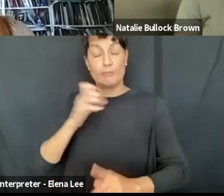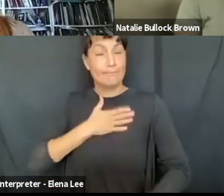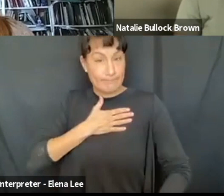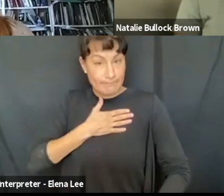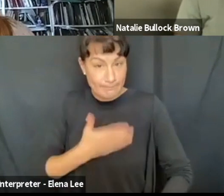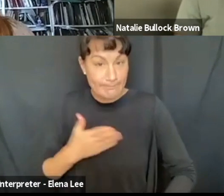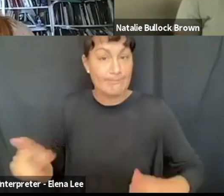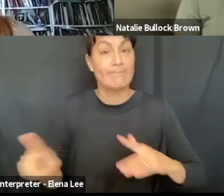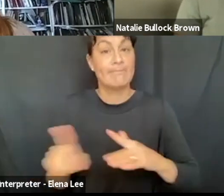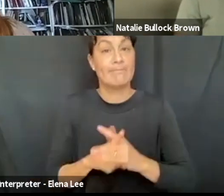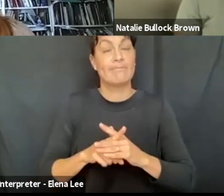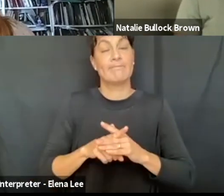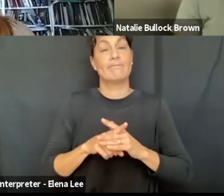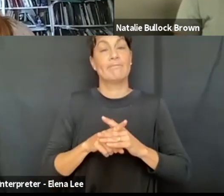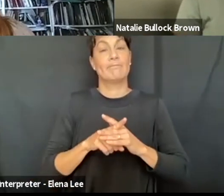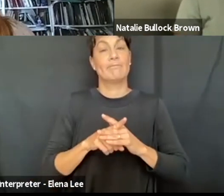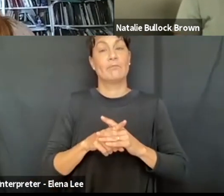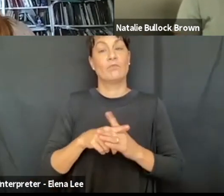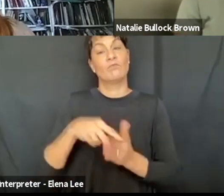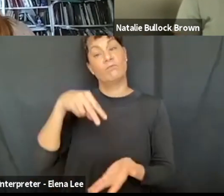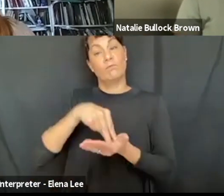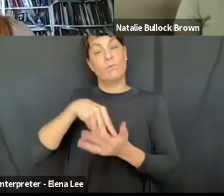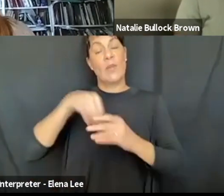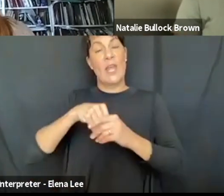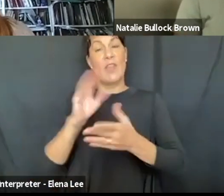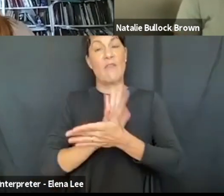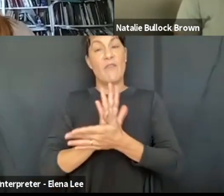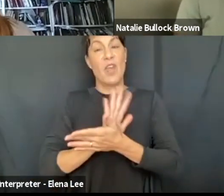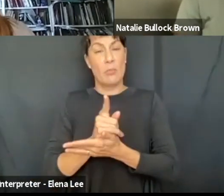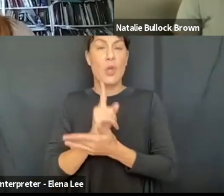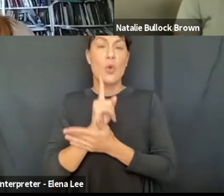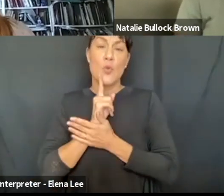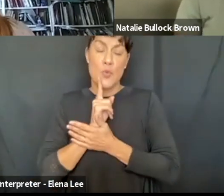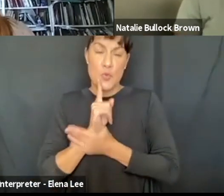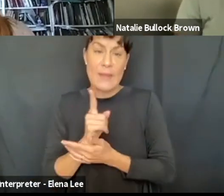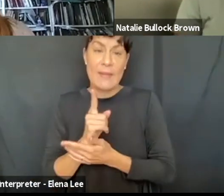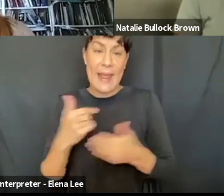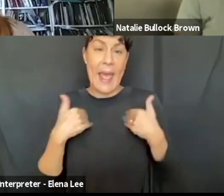that have had great impact that have changed policies that have changed people's minds.